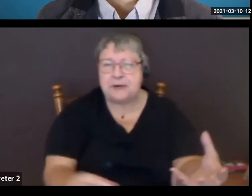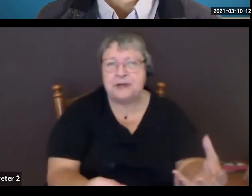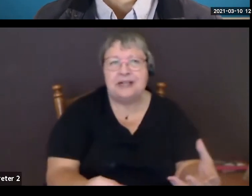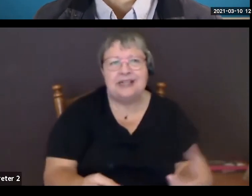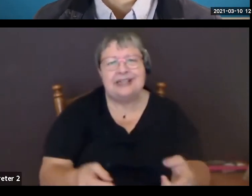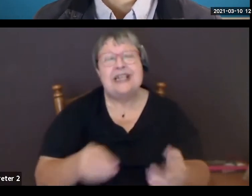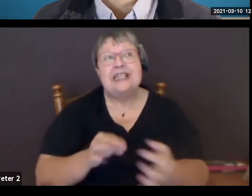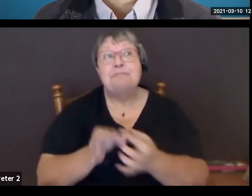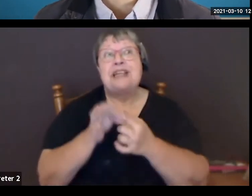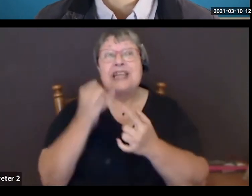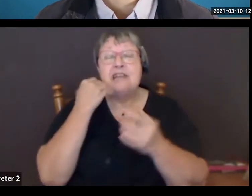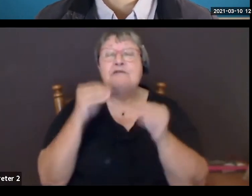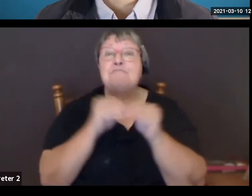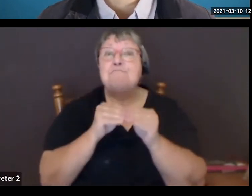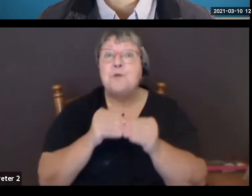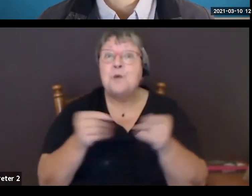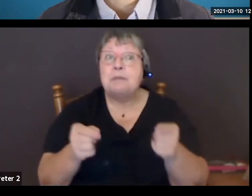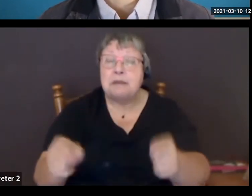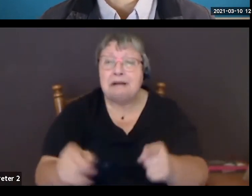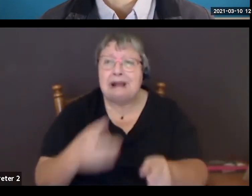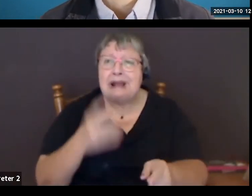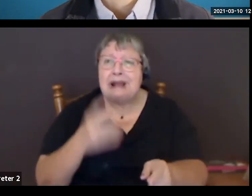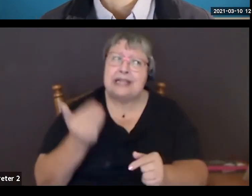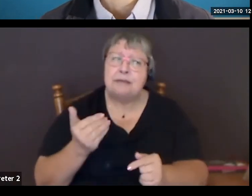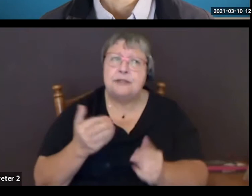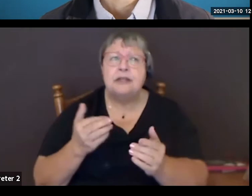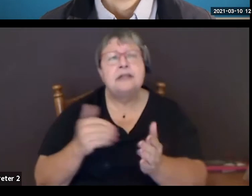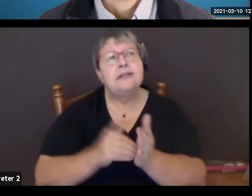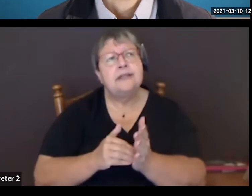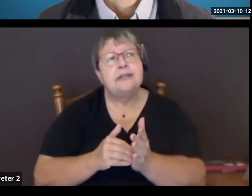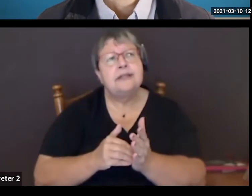And it seems like a repeatable approach to finding them would be useful.